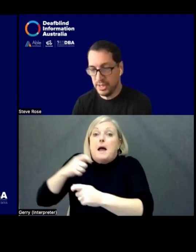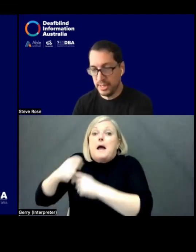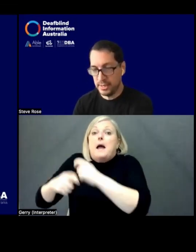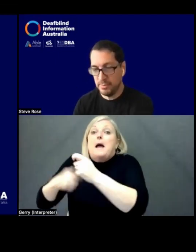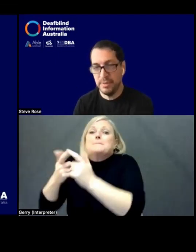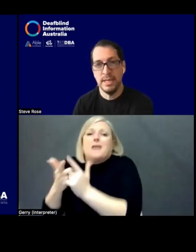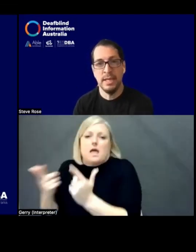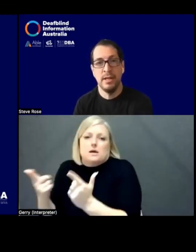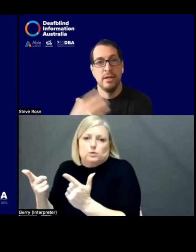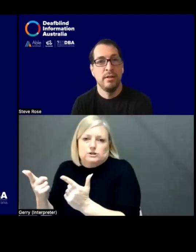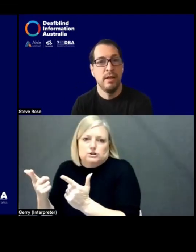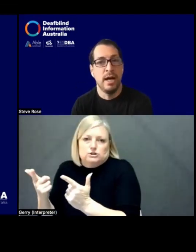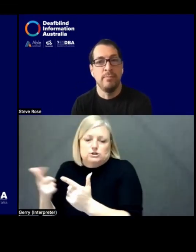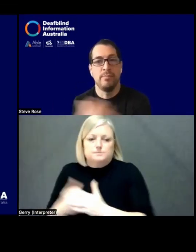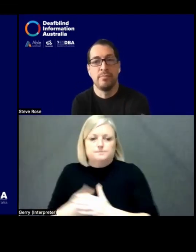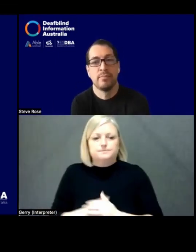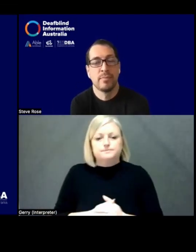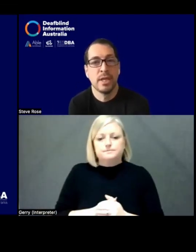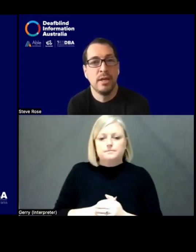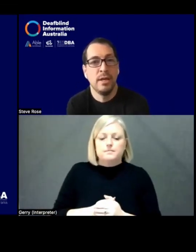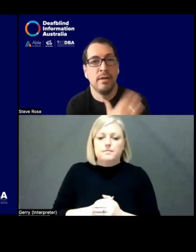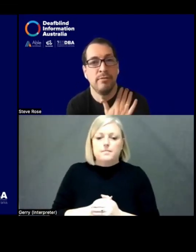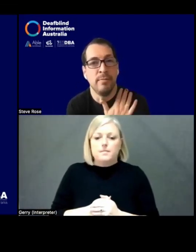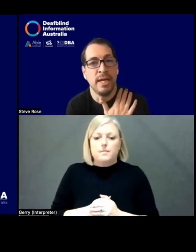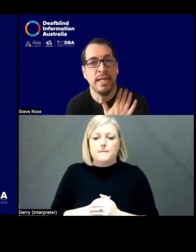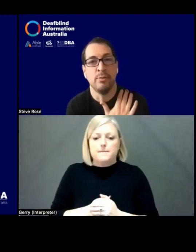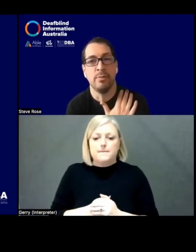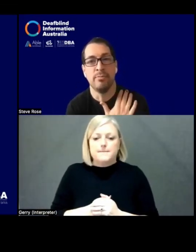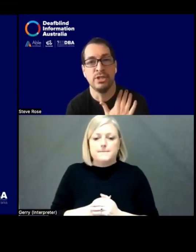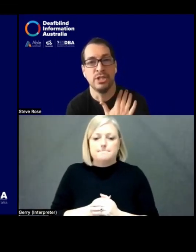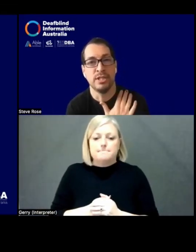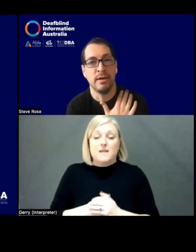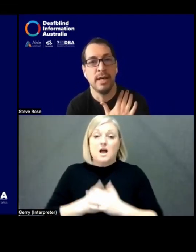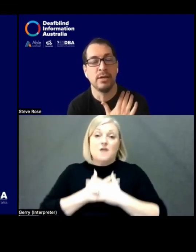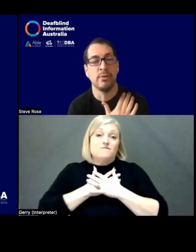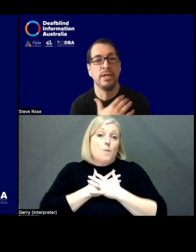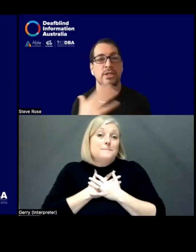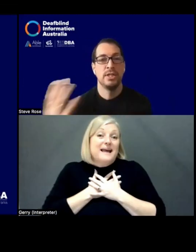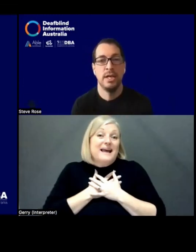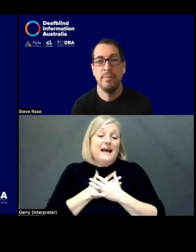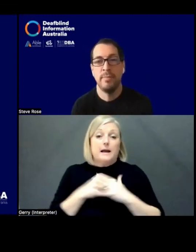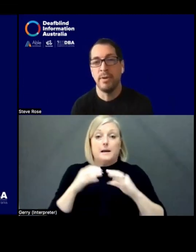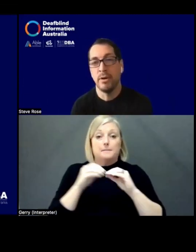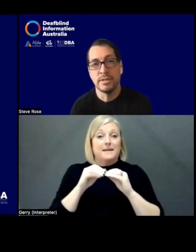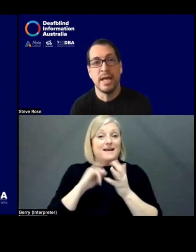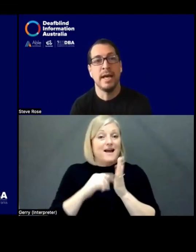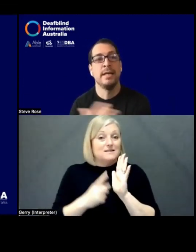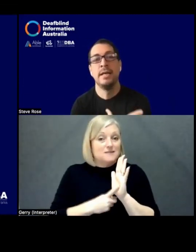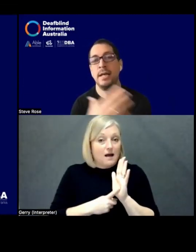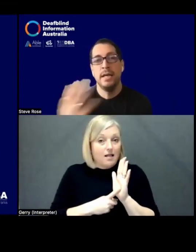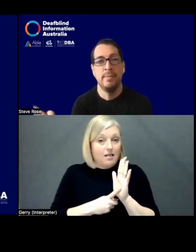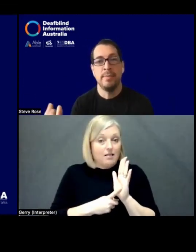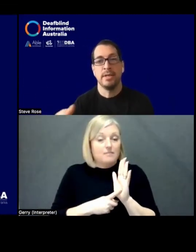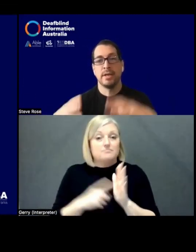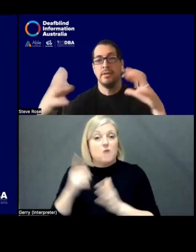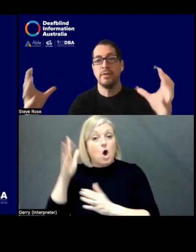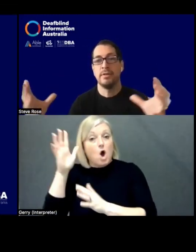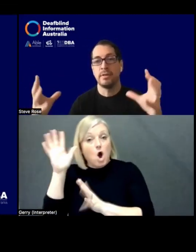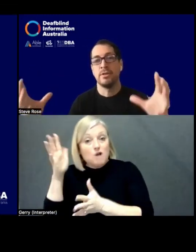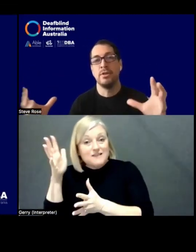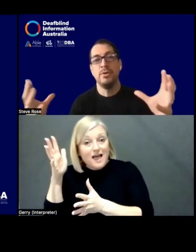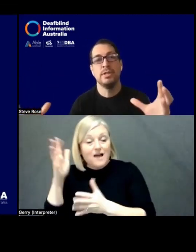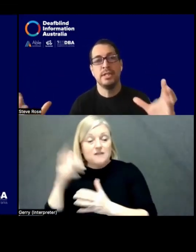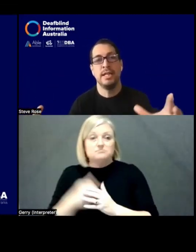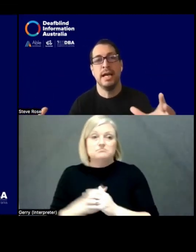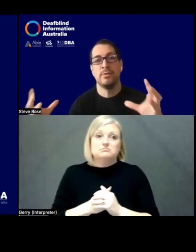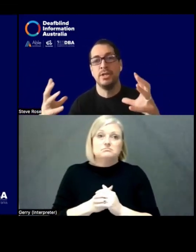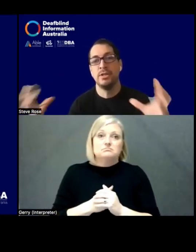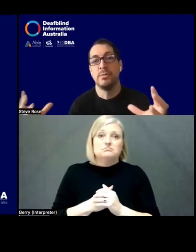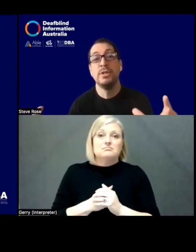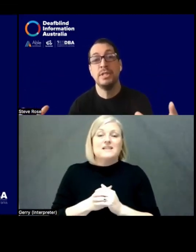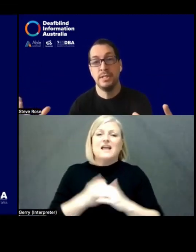and that can be, for me, that would be British Sign Language, Auslan, it maybe the community